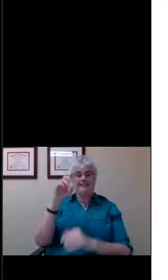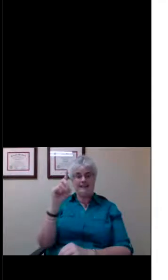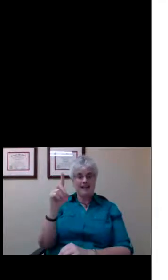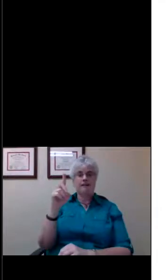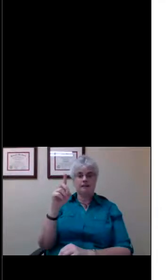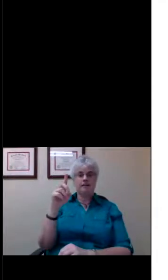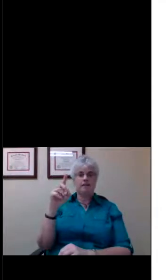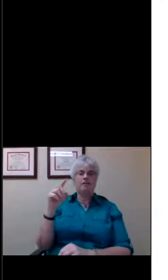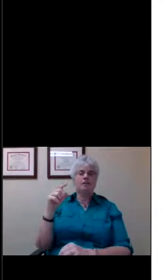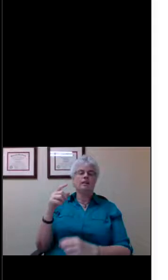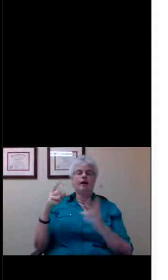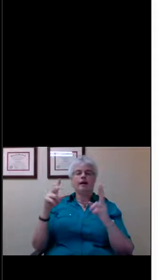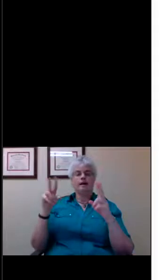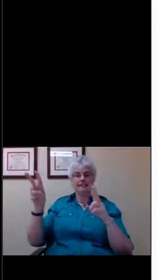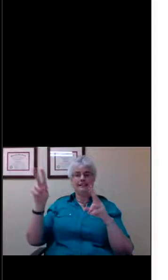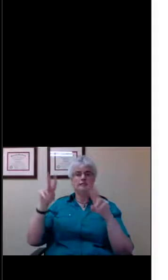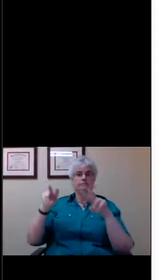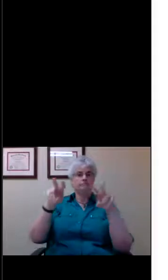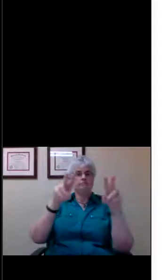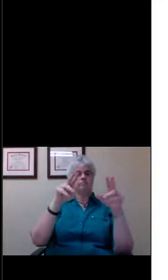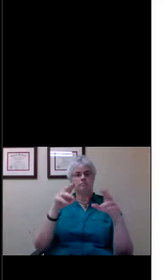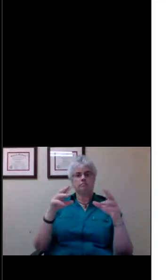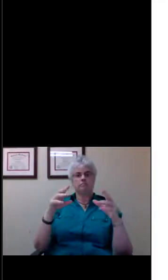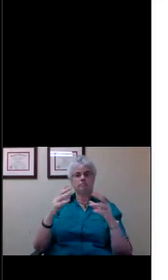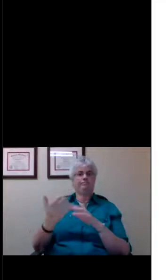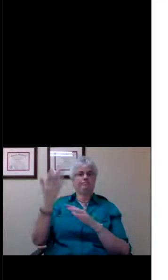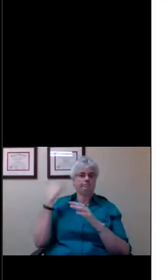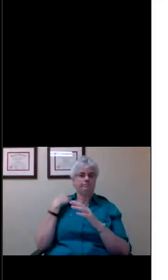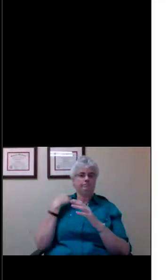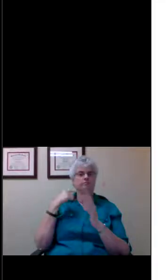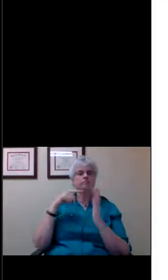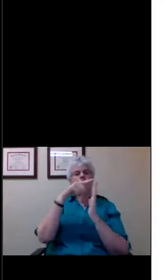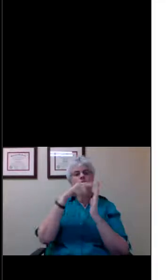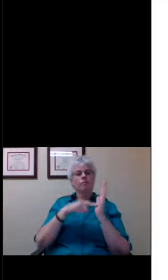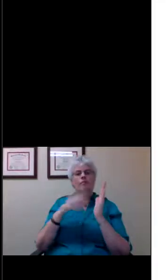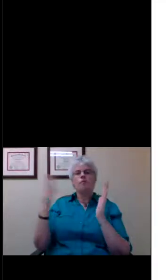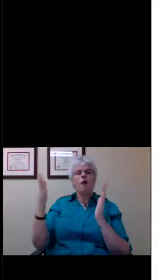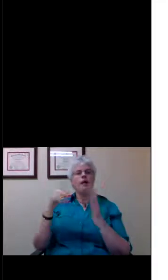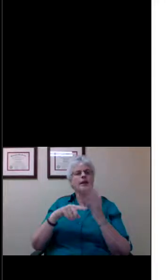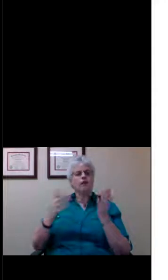an organization called "AdvancED" that had taken a look at their